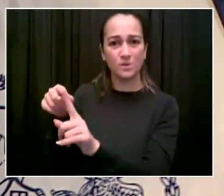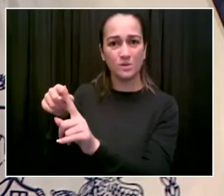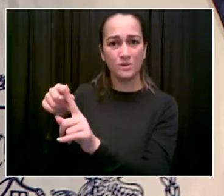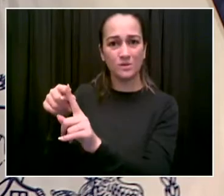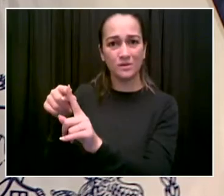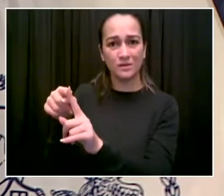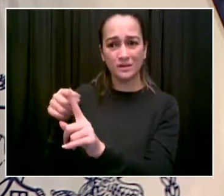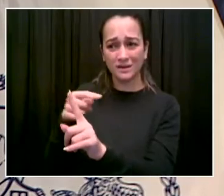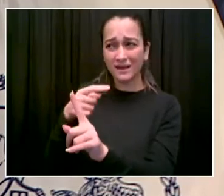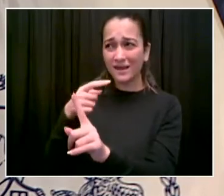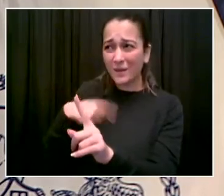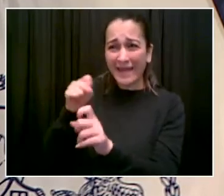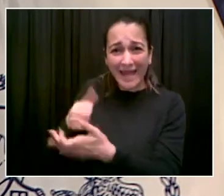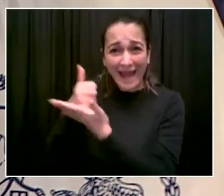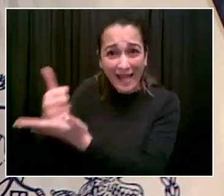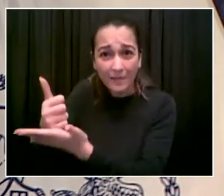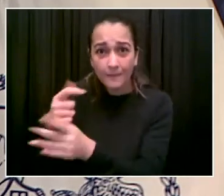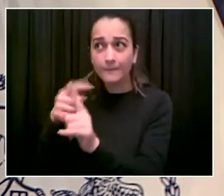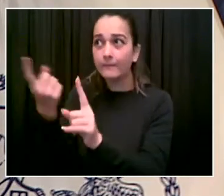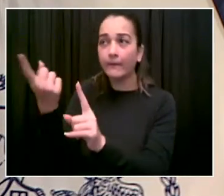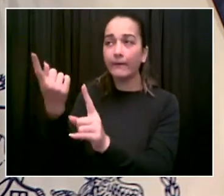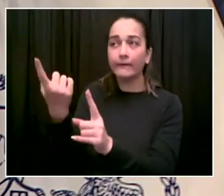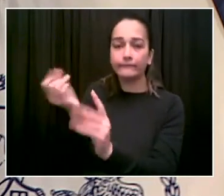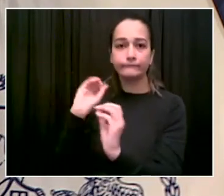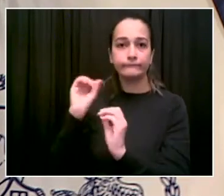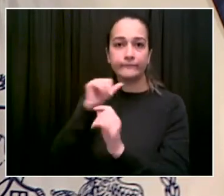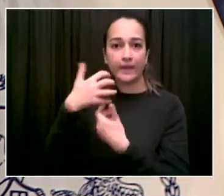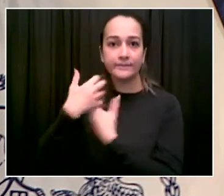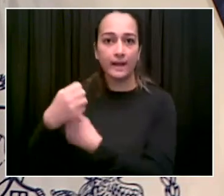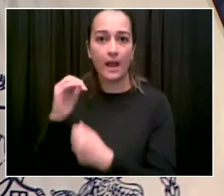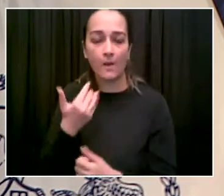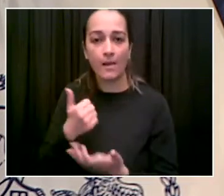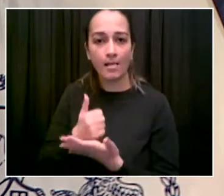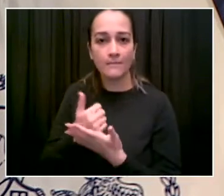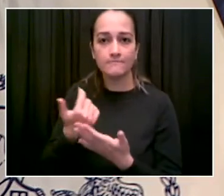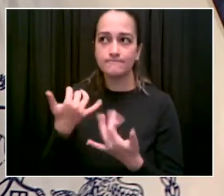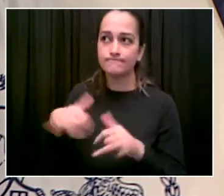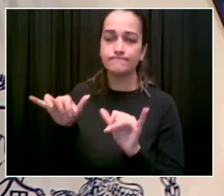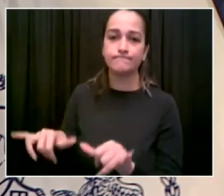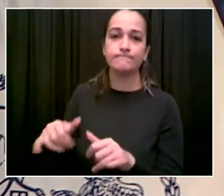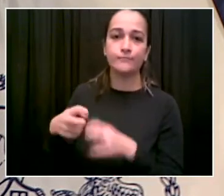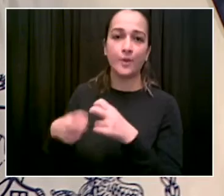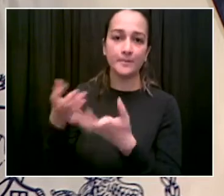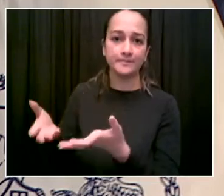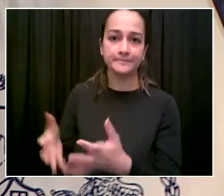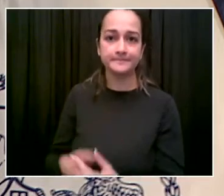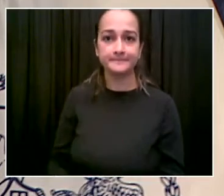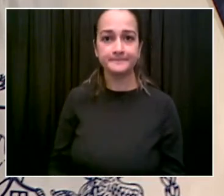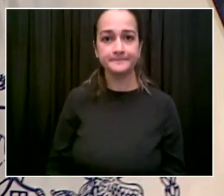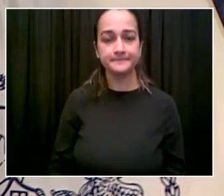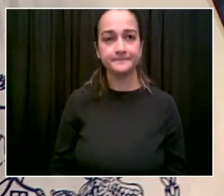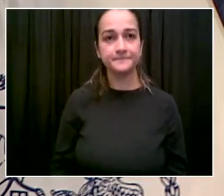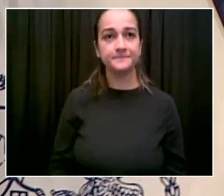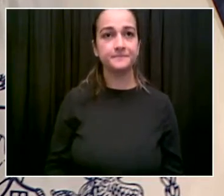AND NOT EVEN CLOSEO T IS ABSOLUTELY A FIXABLE PROBLEM.